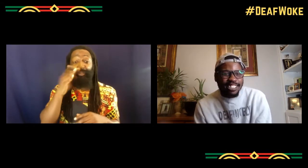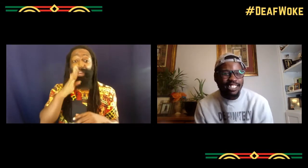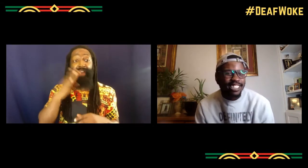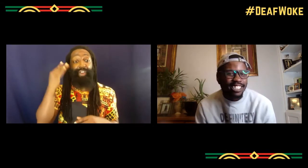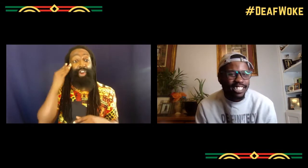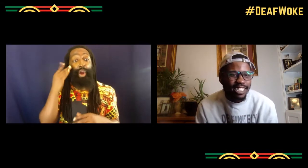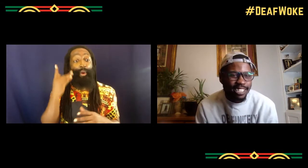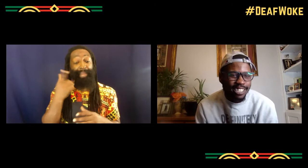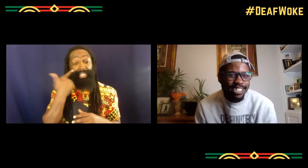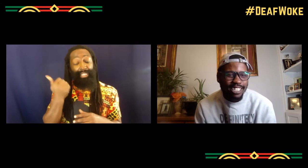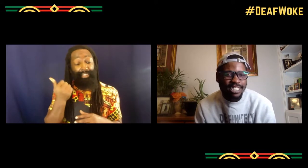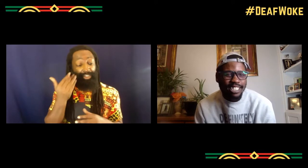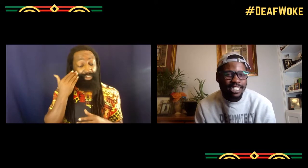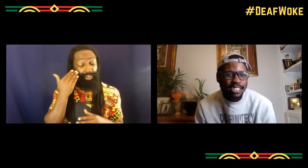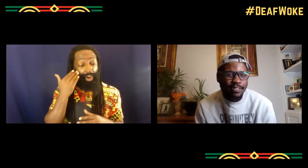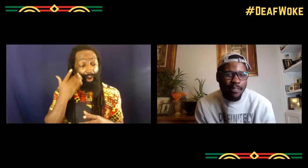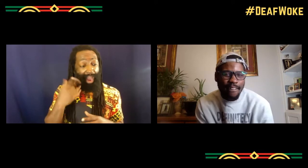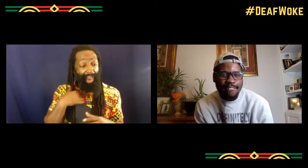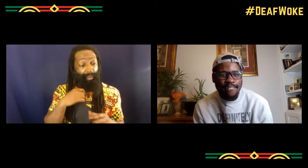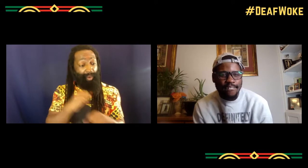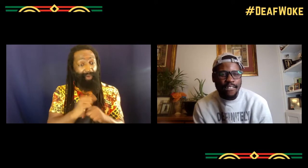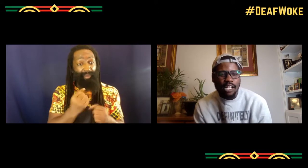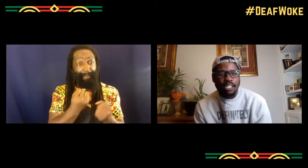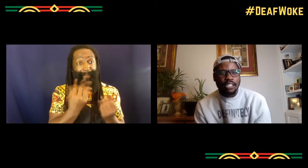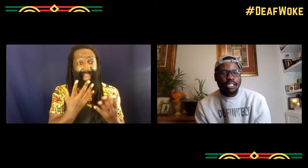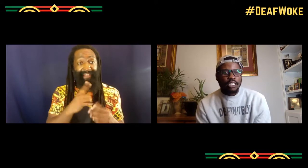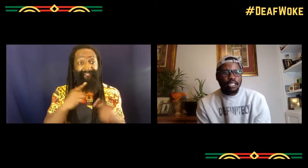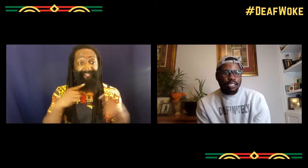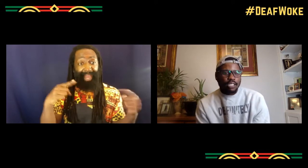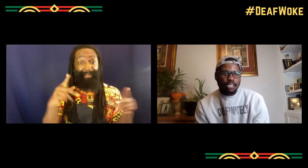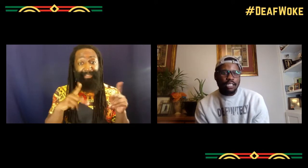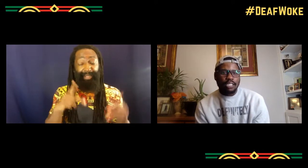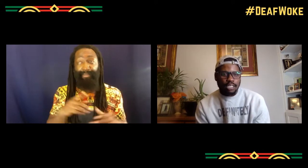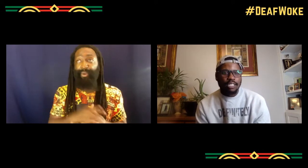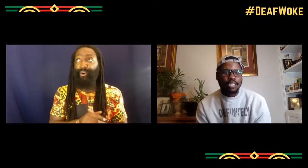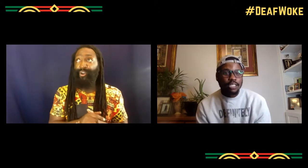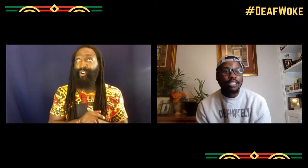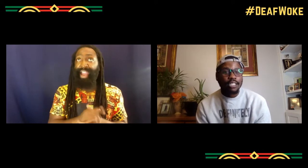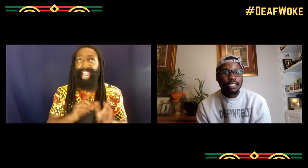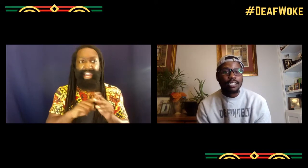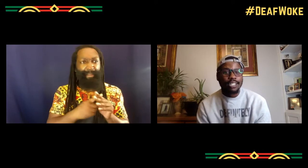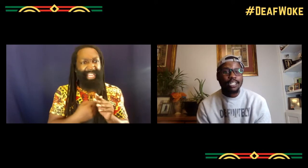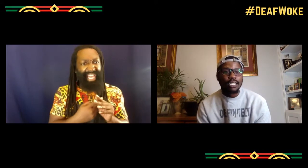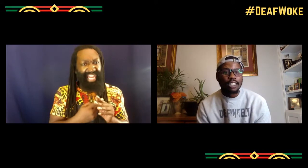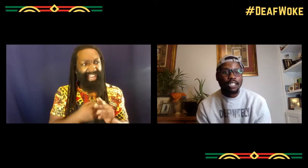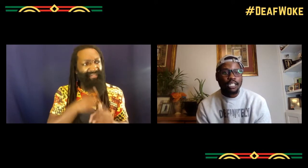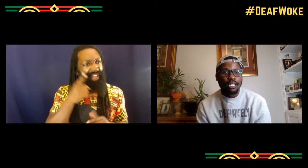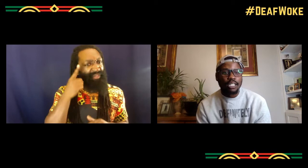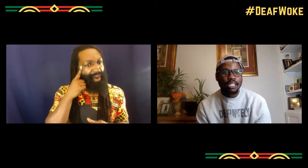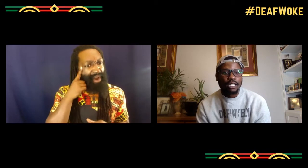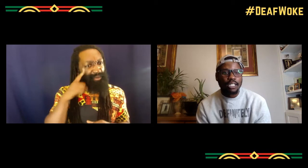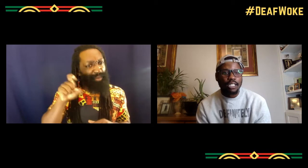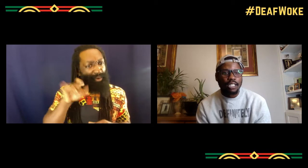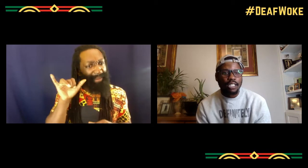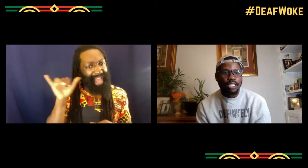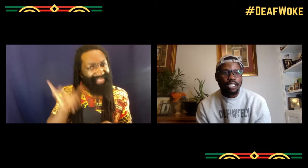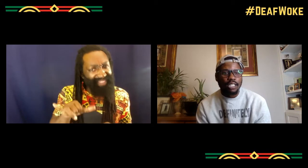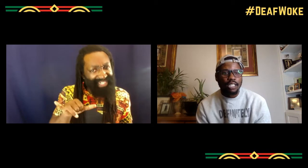so different. And you never know, because, you know, I work with many famous people I have in the past. And in the beginning,